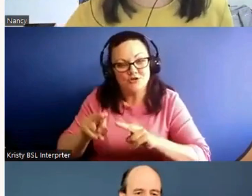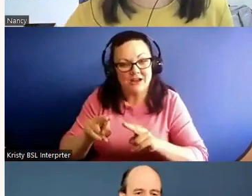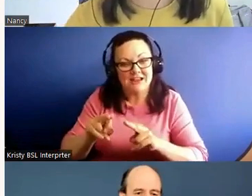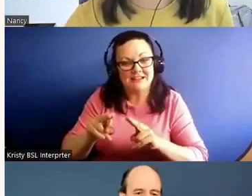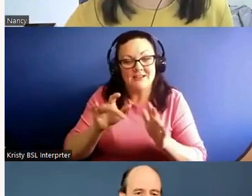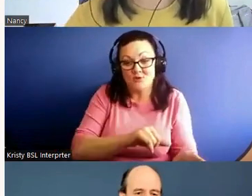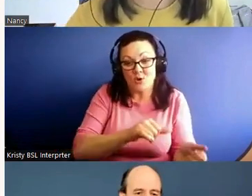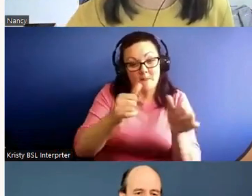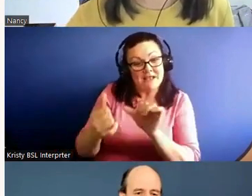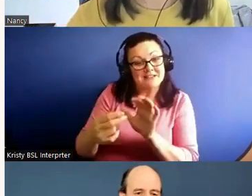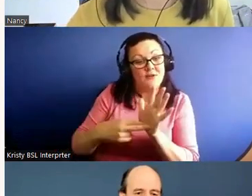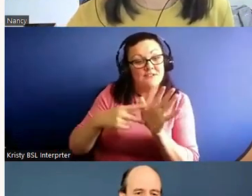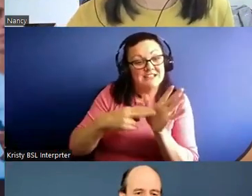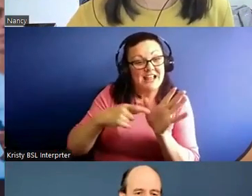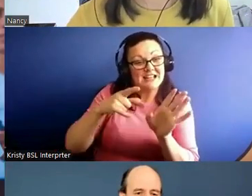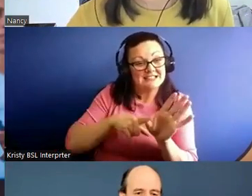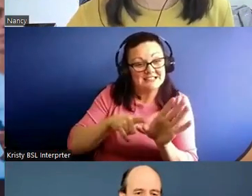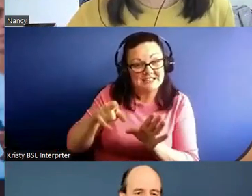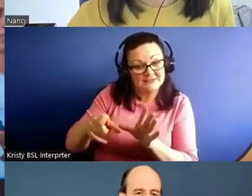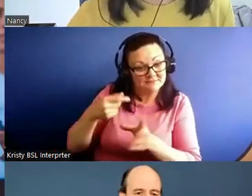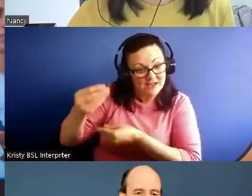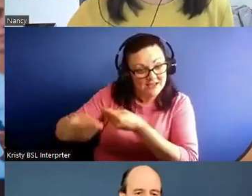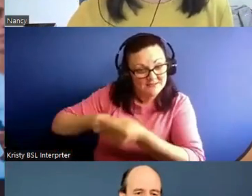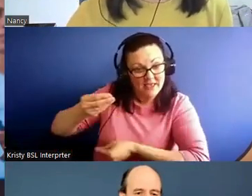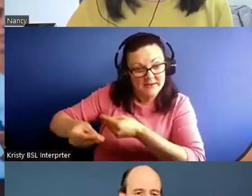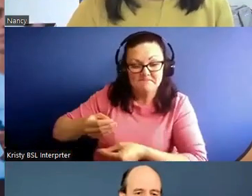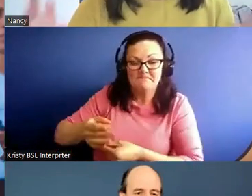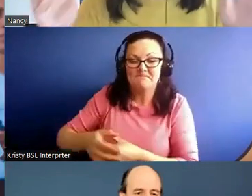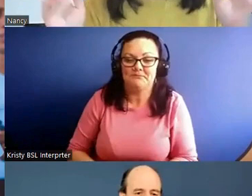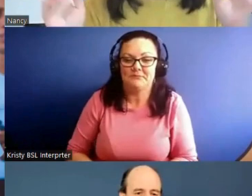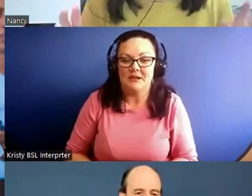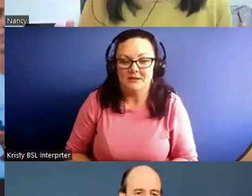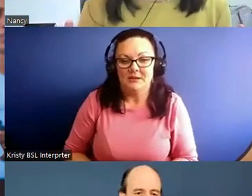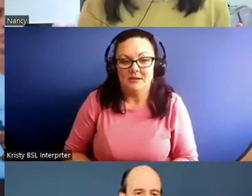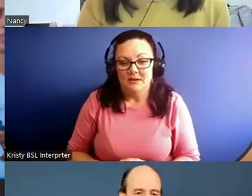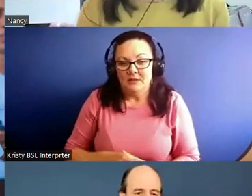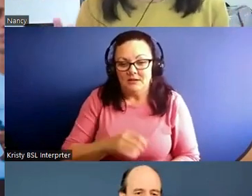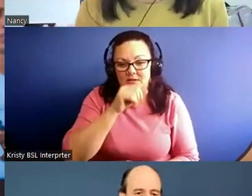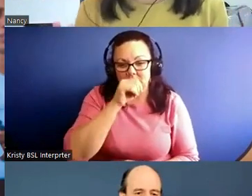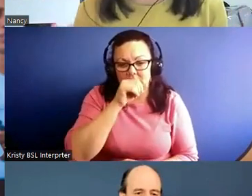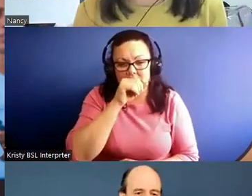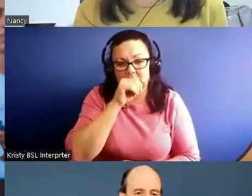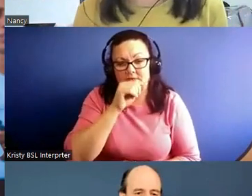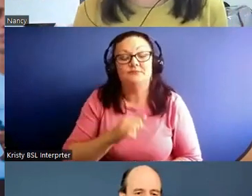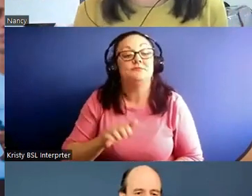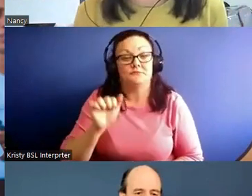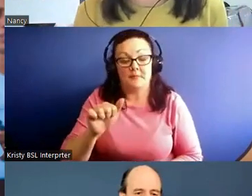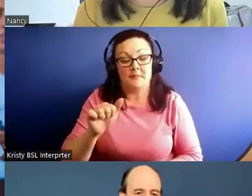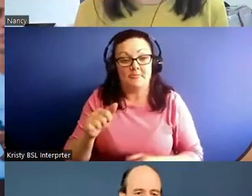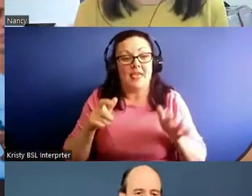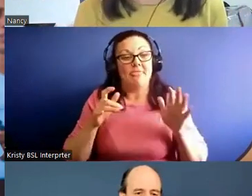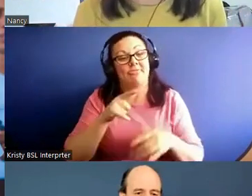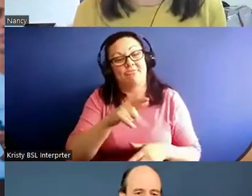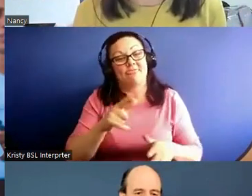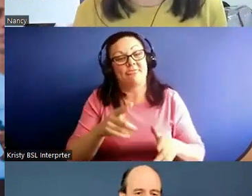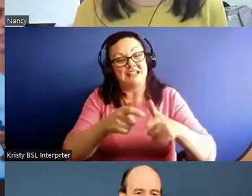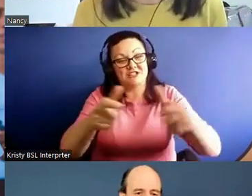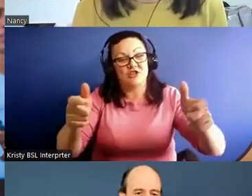operationallised that. >>: So that is the frame work that we've been working on at Outreach International.